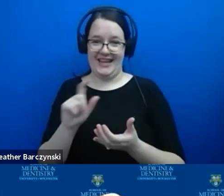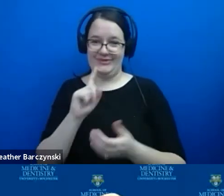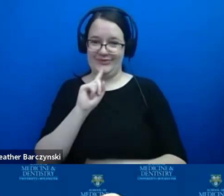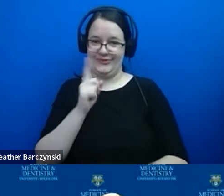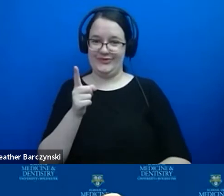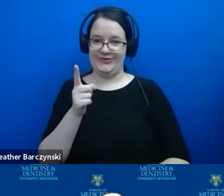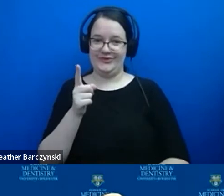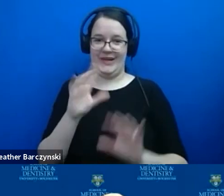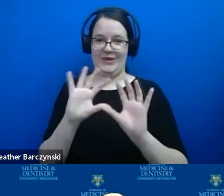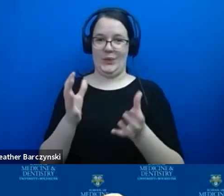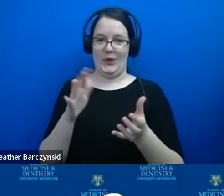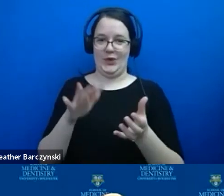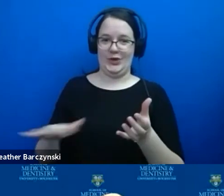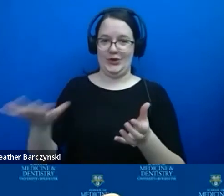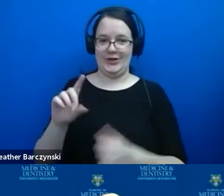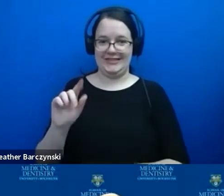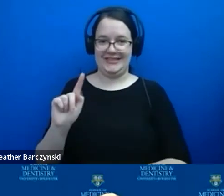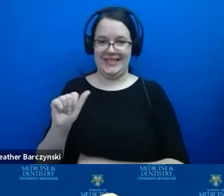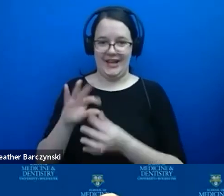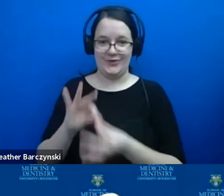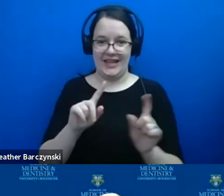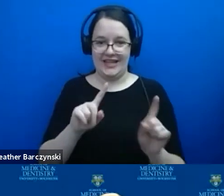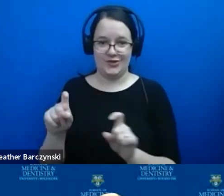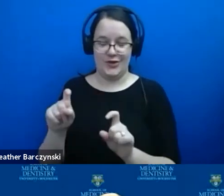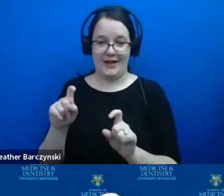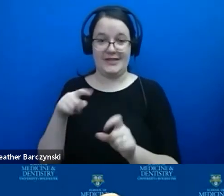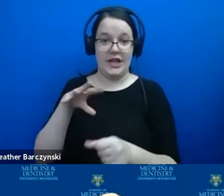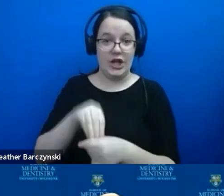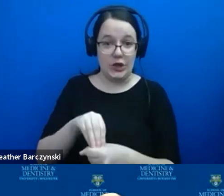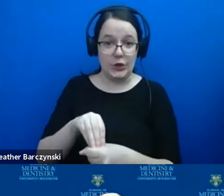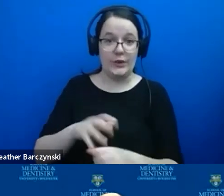data in terms of trials including pregnant women they were specifically excluded